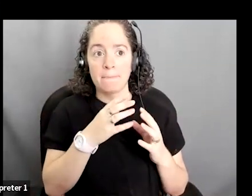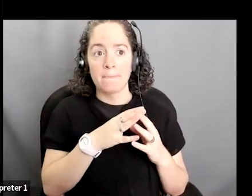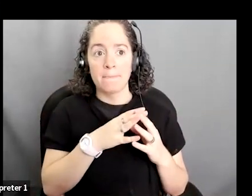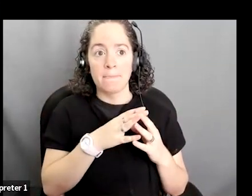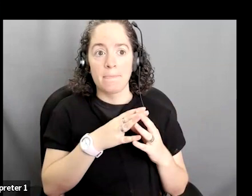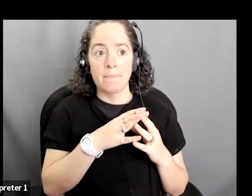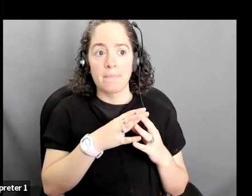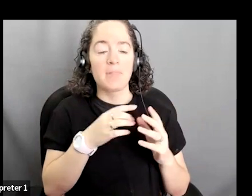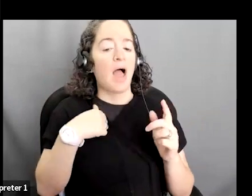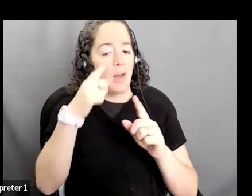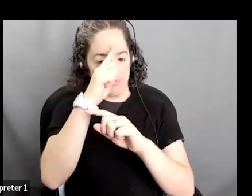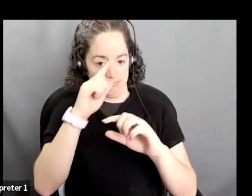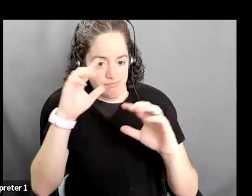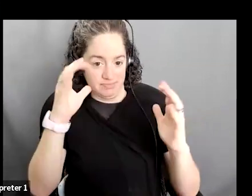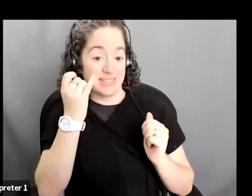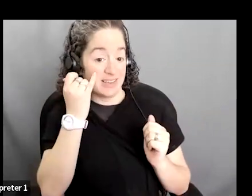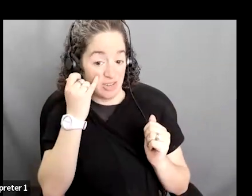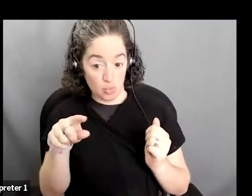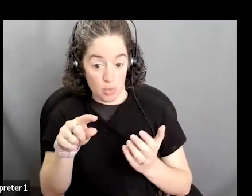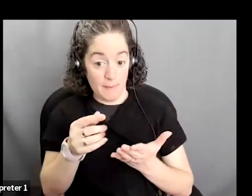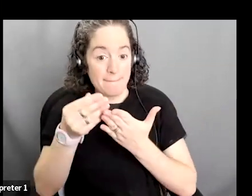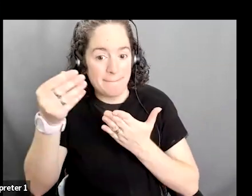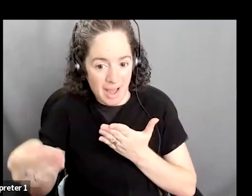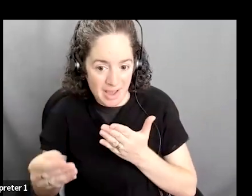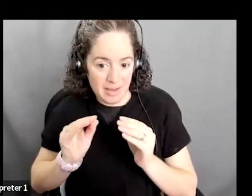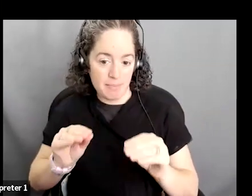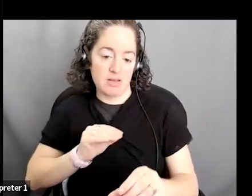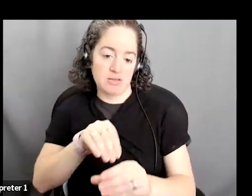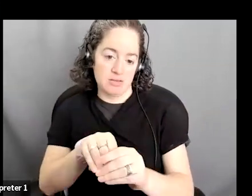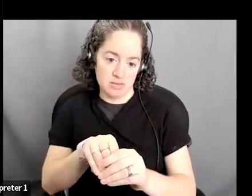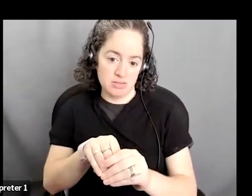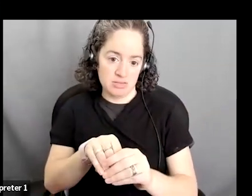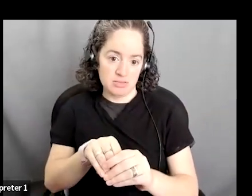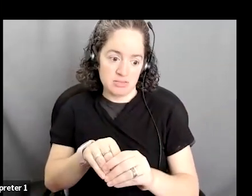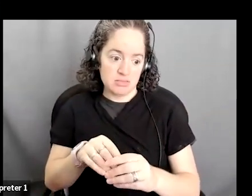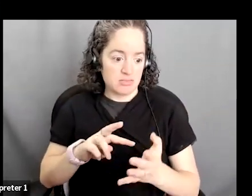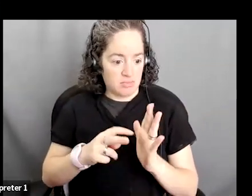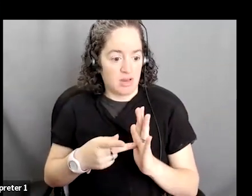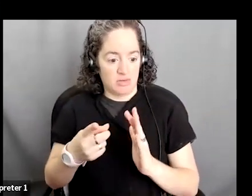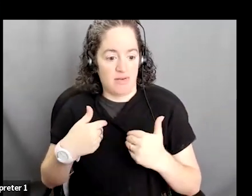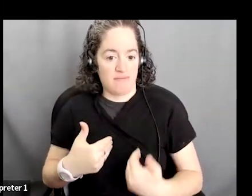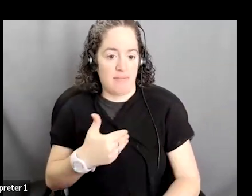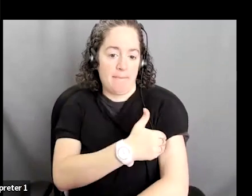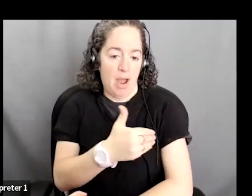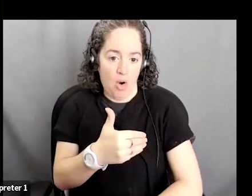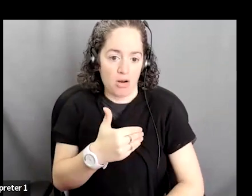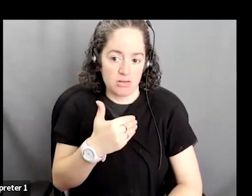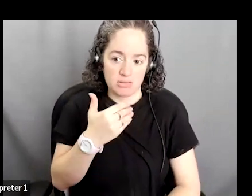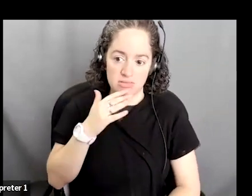especially if you pay for one of these plugins, you have a lot of power to go to them and submit issues and say,